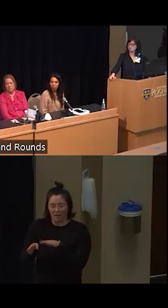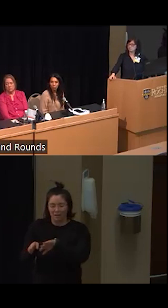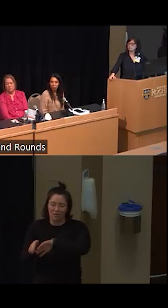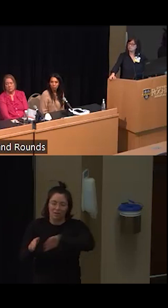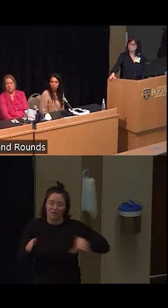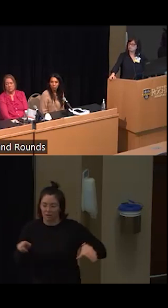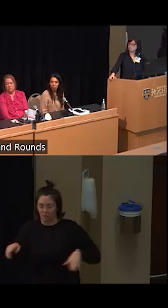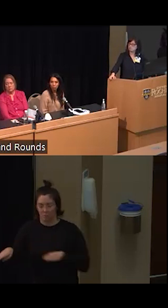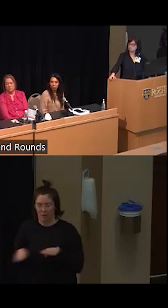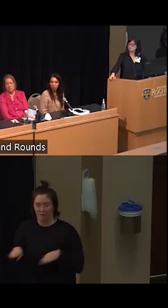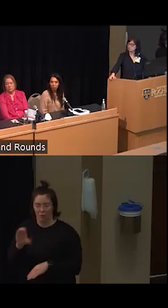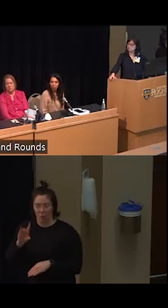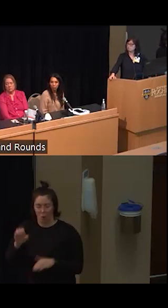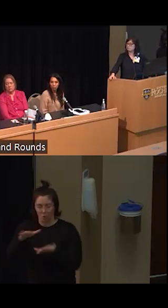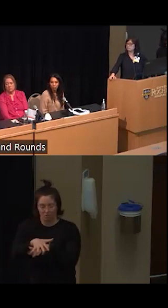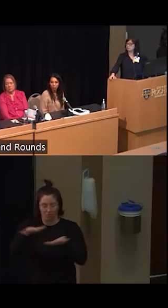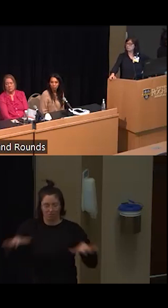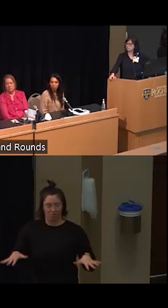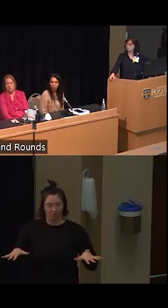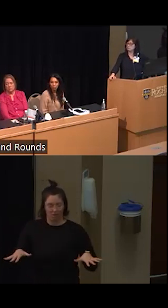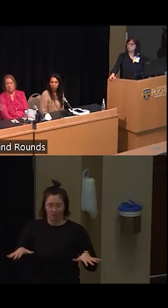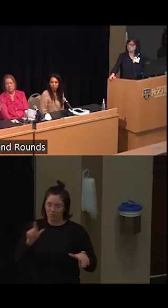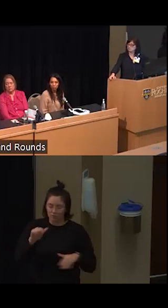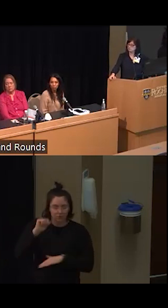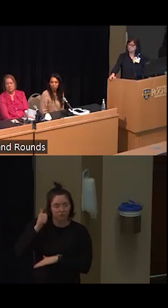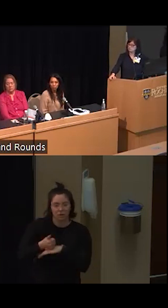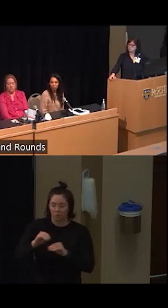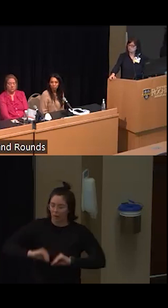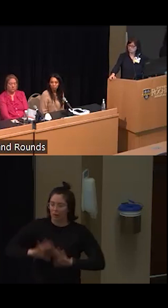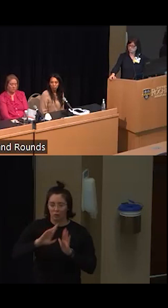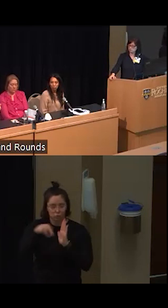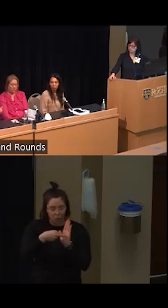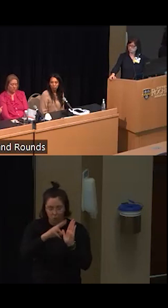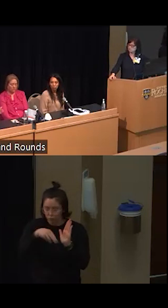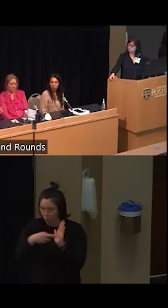and so we need very clear established roles for all members to know what they need to do